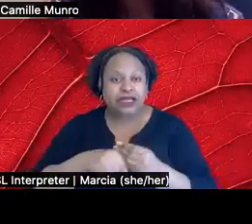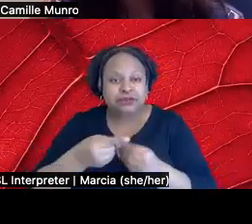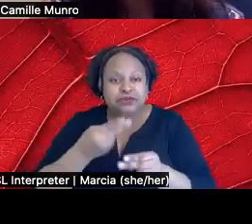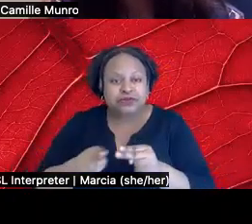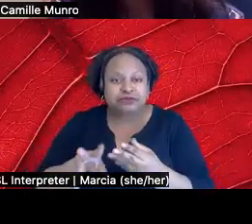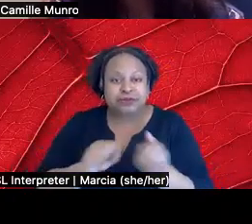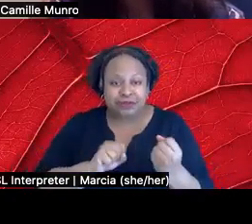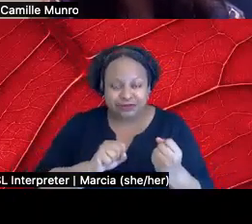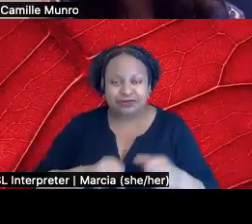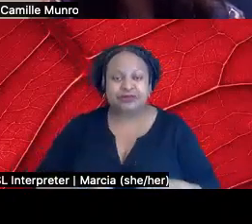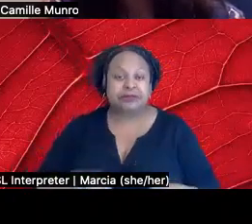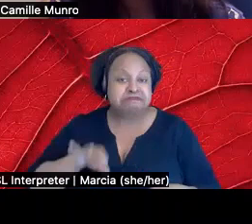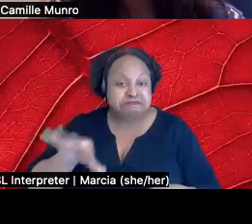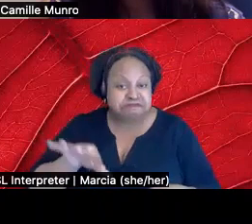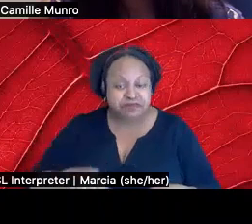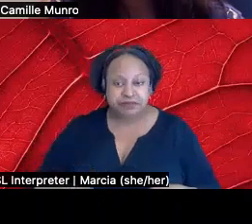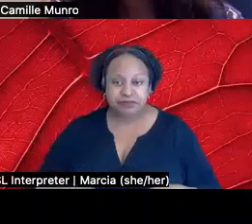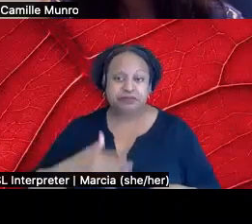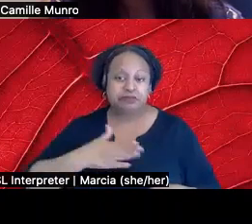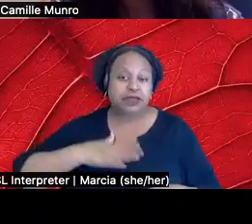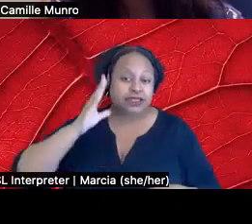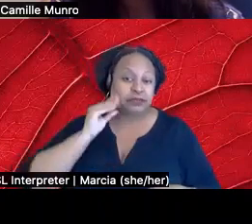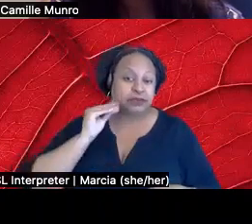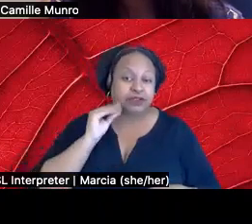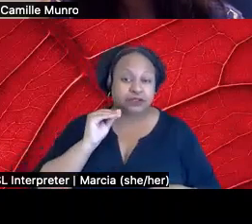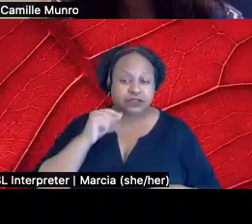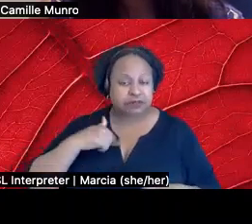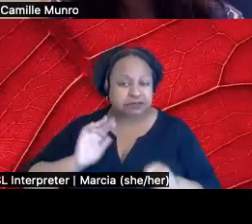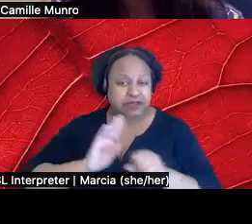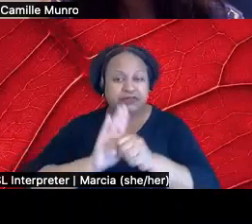In my experience, you know, I've been doing this advocacy for about,